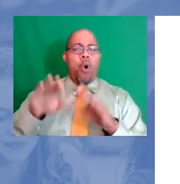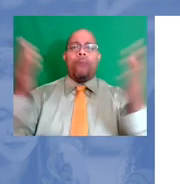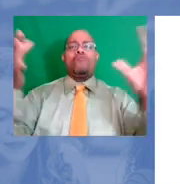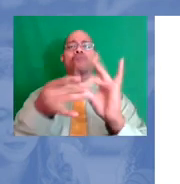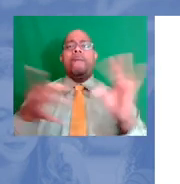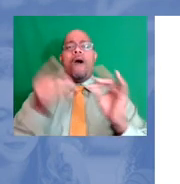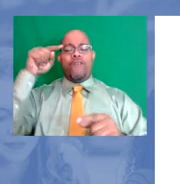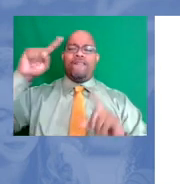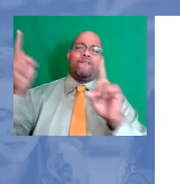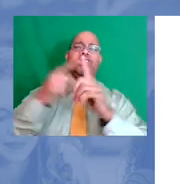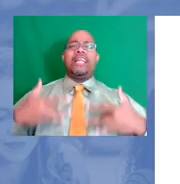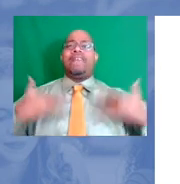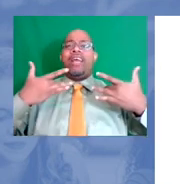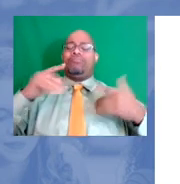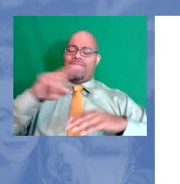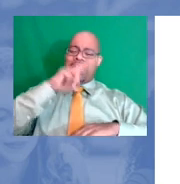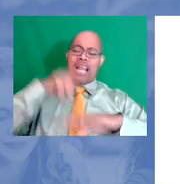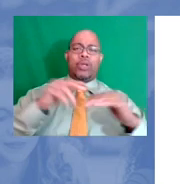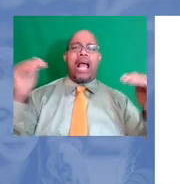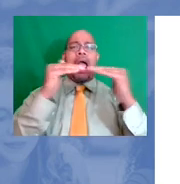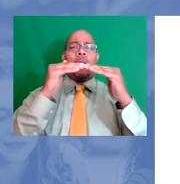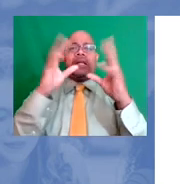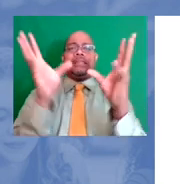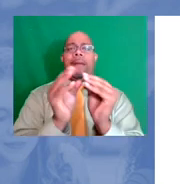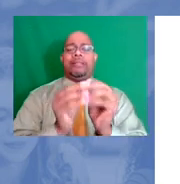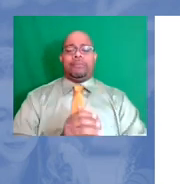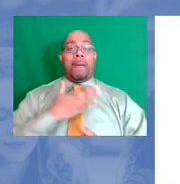OF THE NATIONAL EQUITY SUMMIT. PLEASE WELCOME UNITED STATES SECRETARY OF